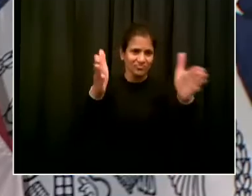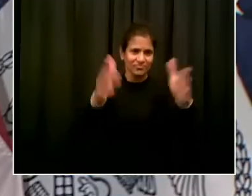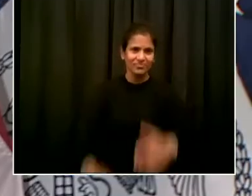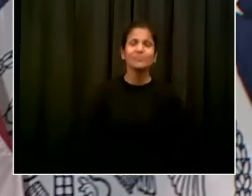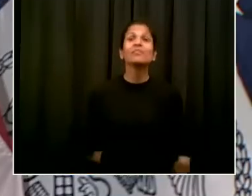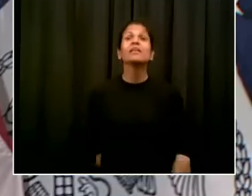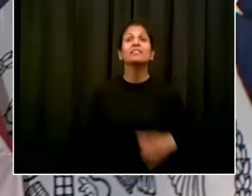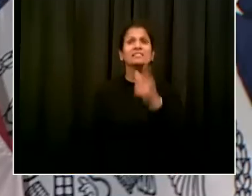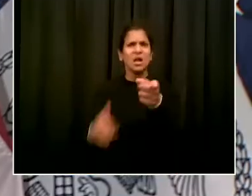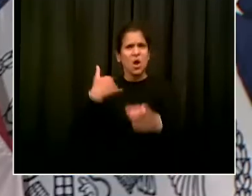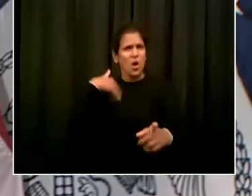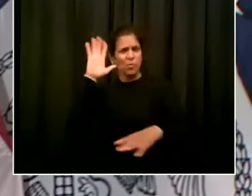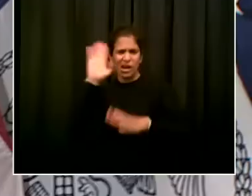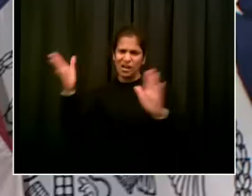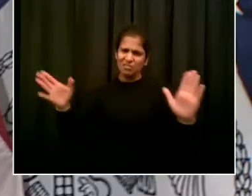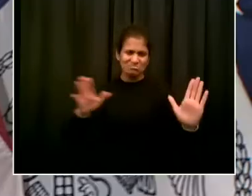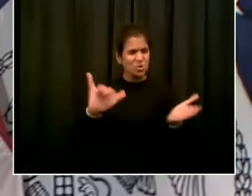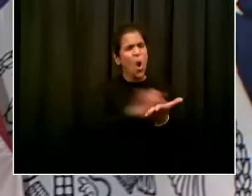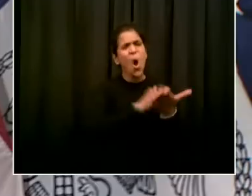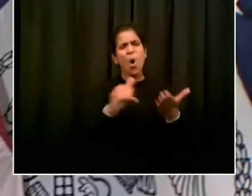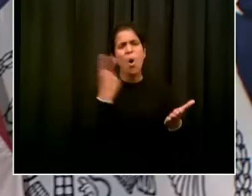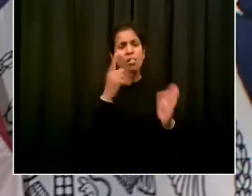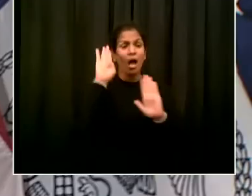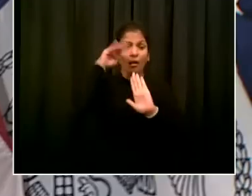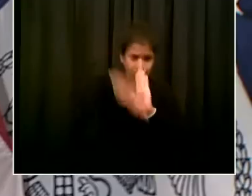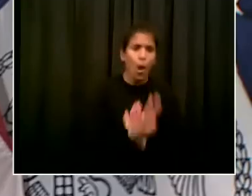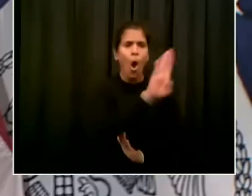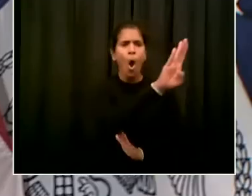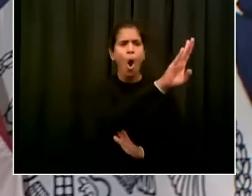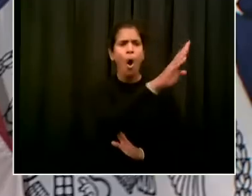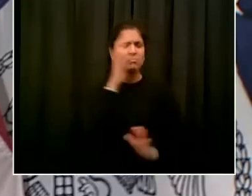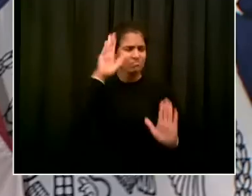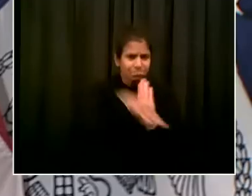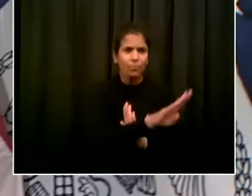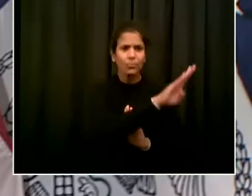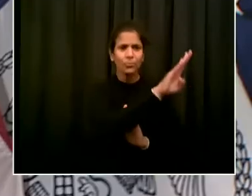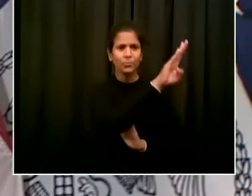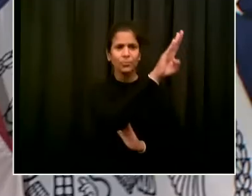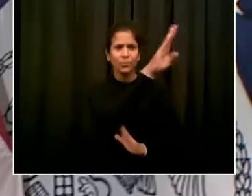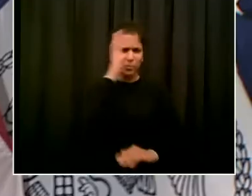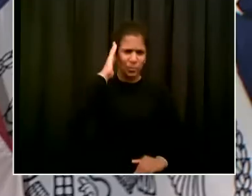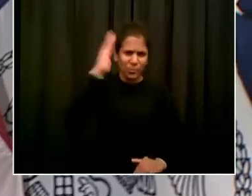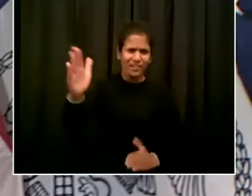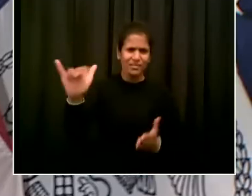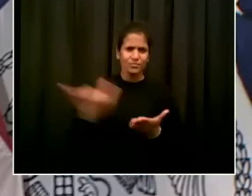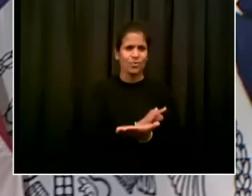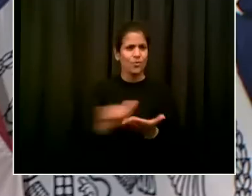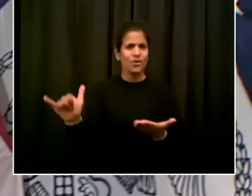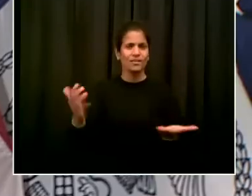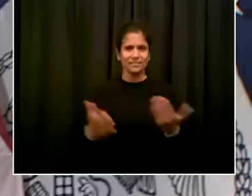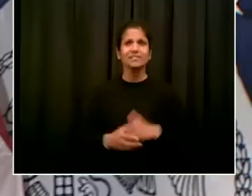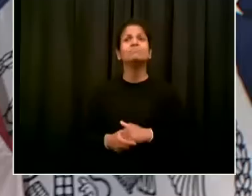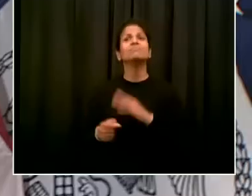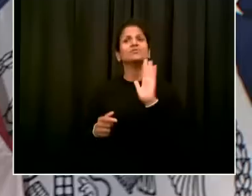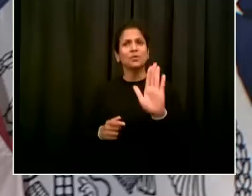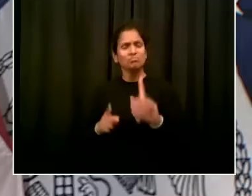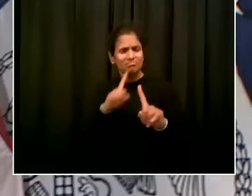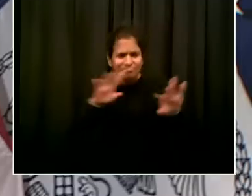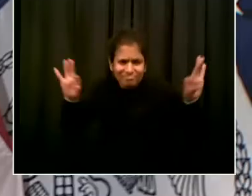SAYING THAT NEW YORK K CITY Y W NEVER BE THE SAME, WE ALWAYS